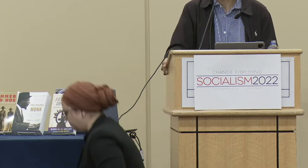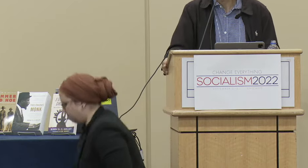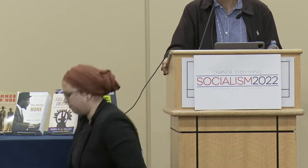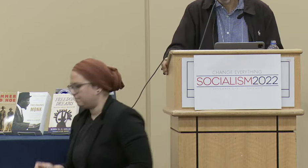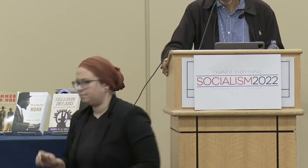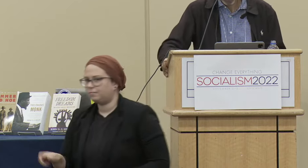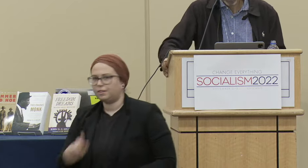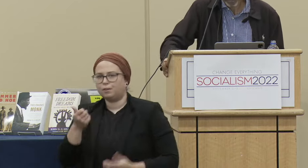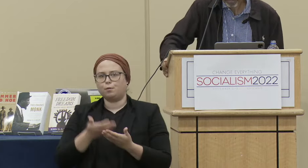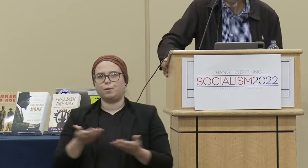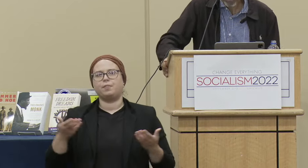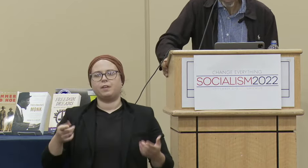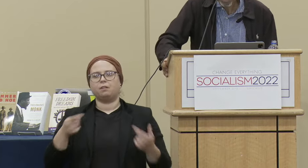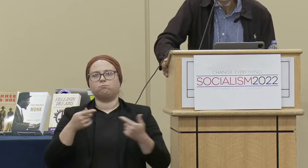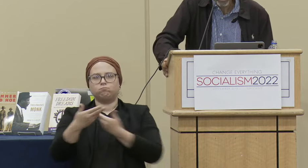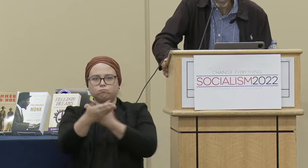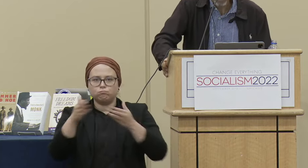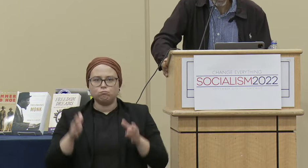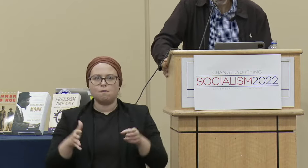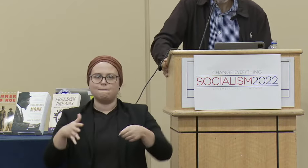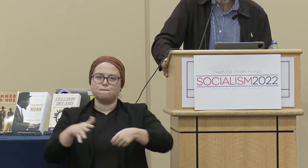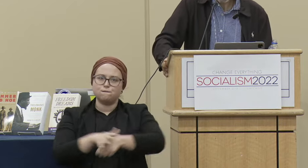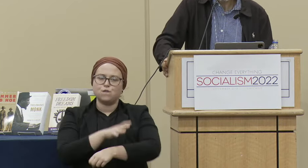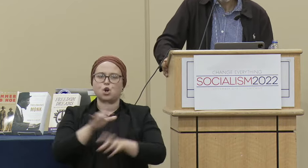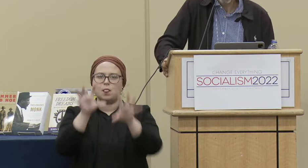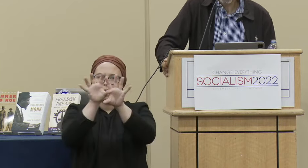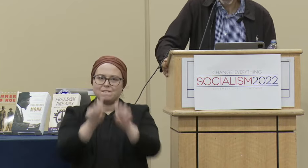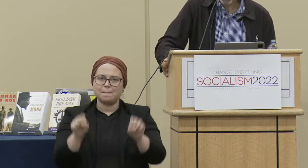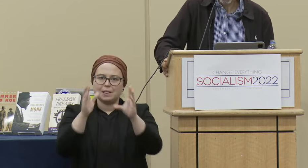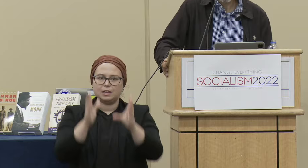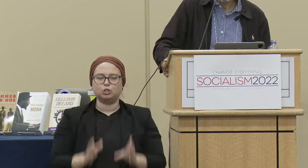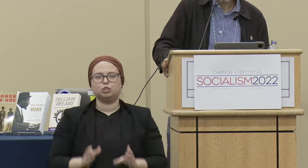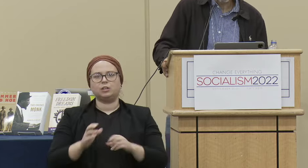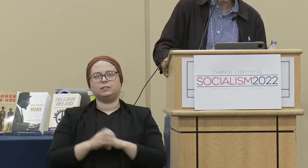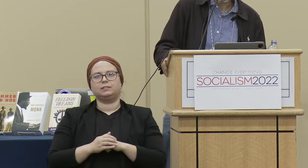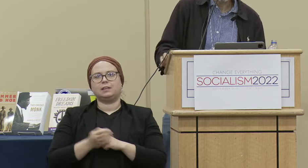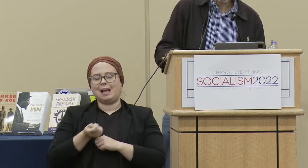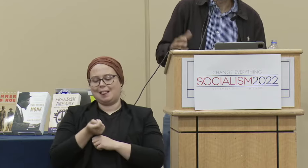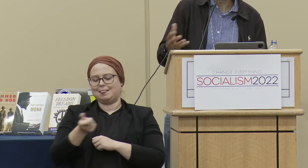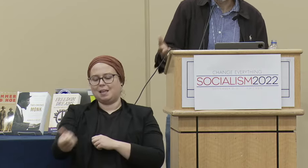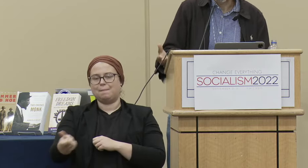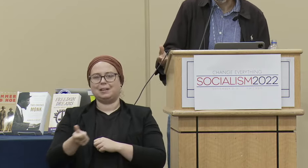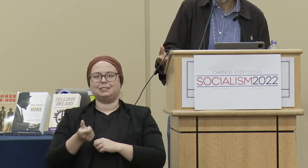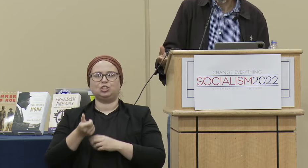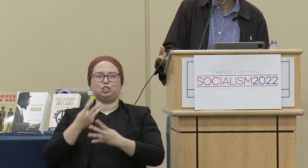Because some of us are dying faster and sooner. Again, this is not just the United States, but the whole planet. We're talking about the planet. Whole world.